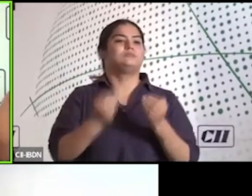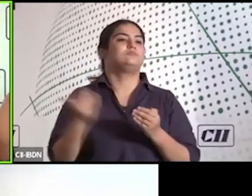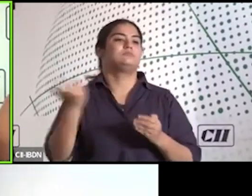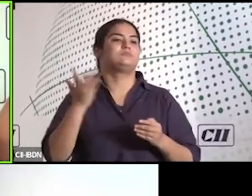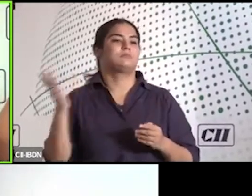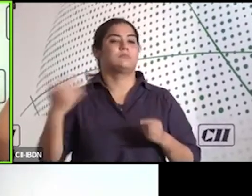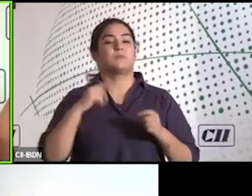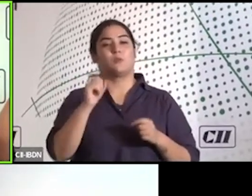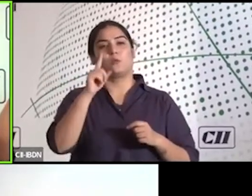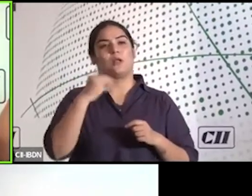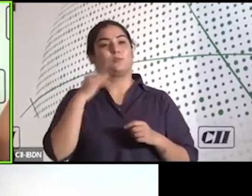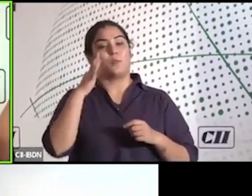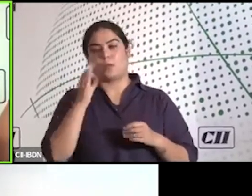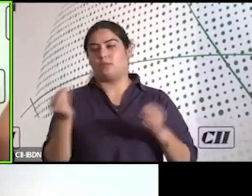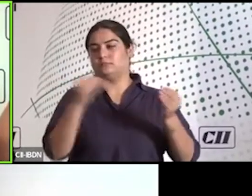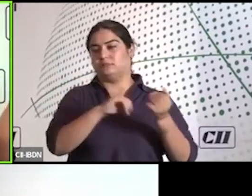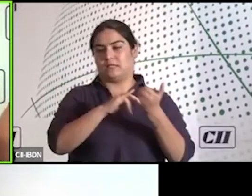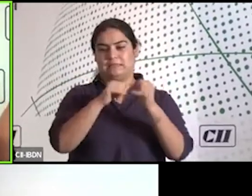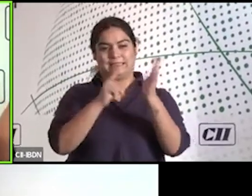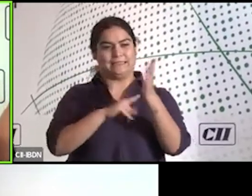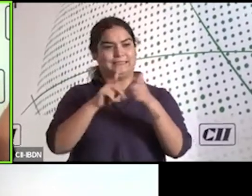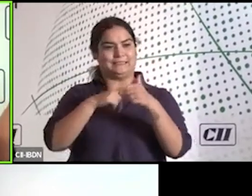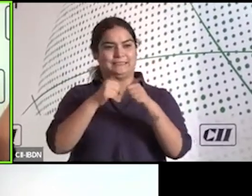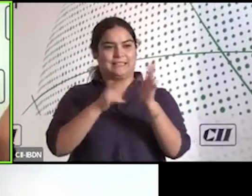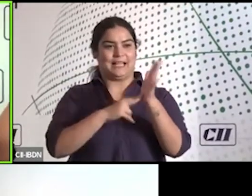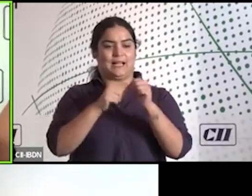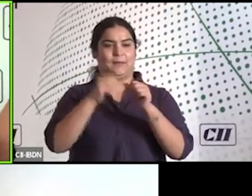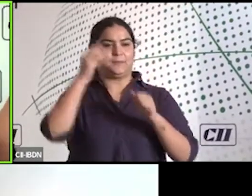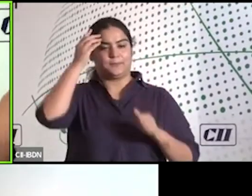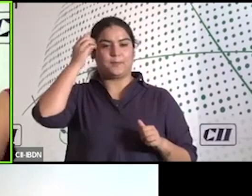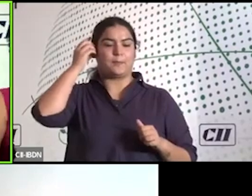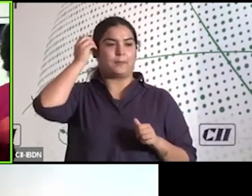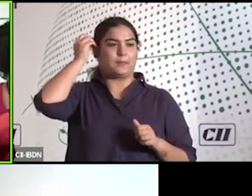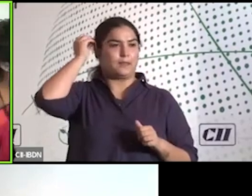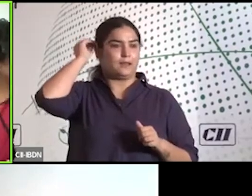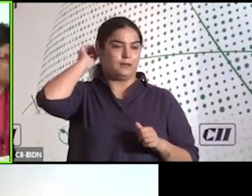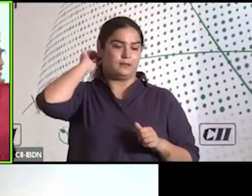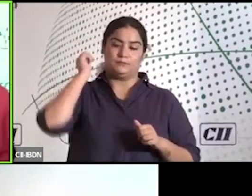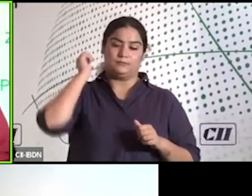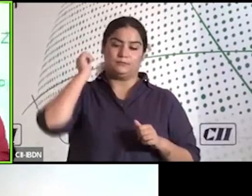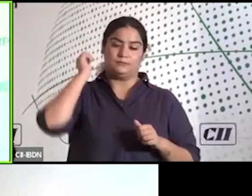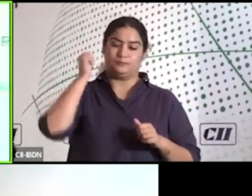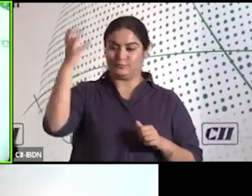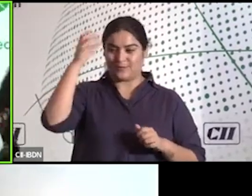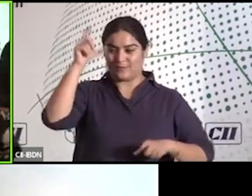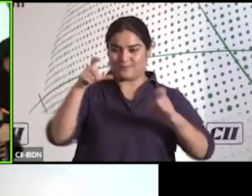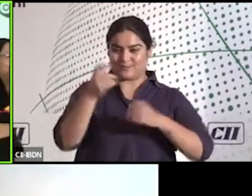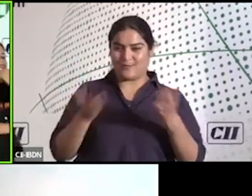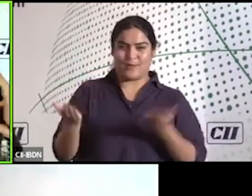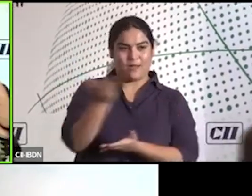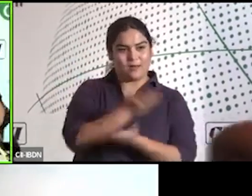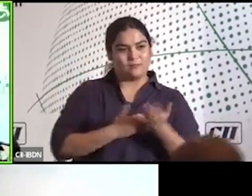Oh, do you think it's a new introduction even? Good afternoon, everyone. To my dear.